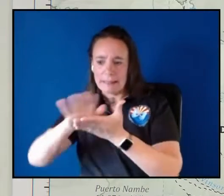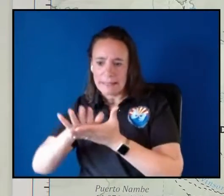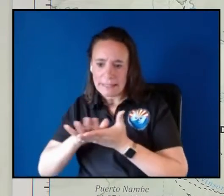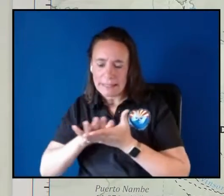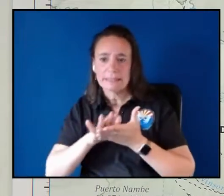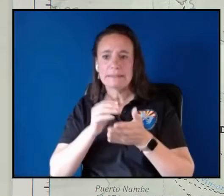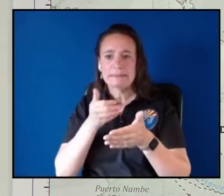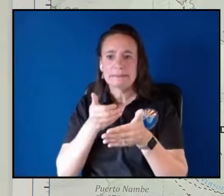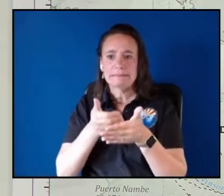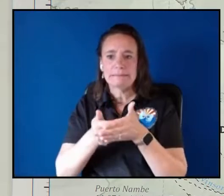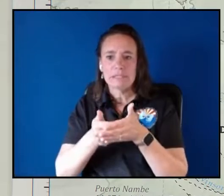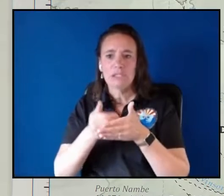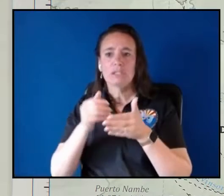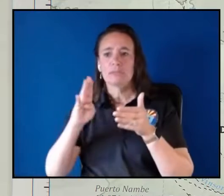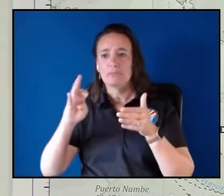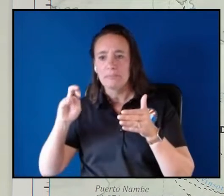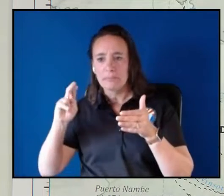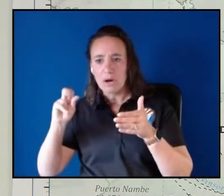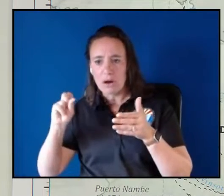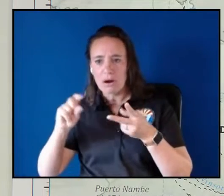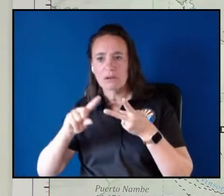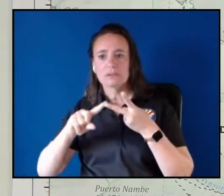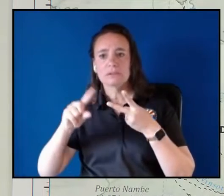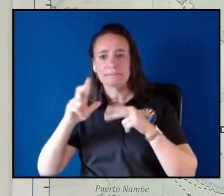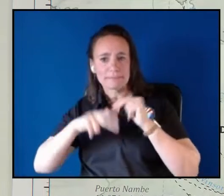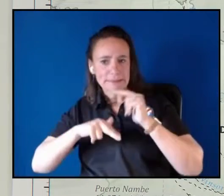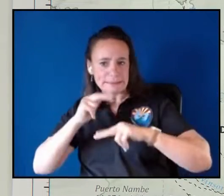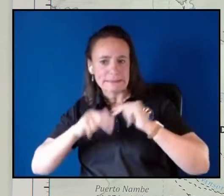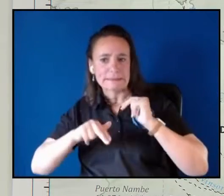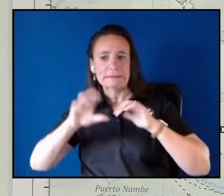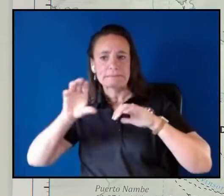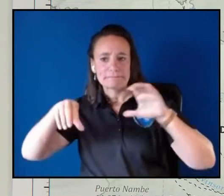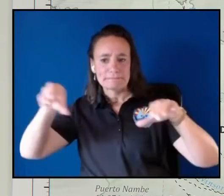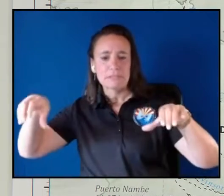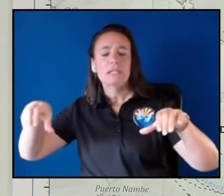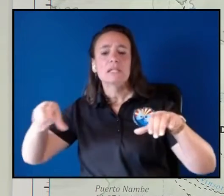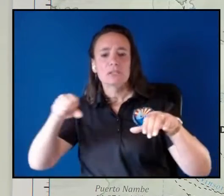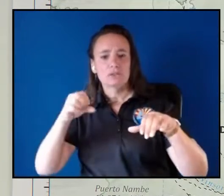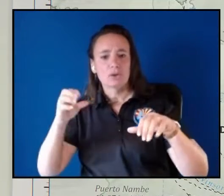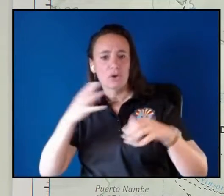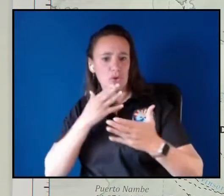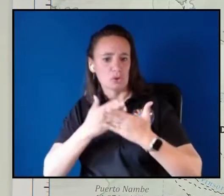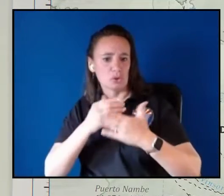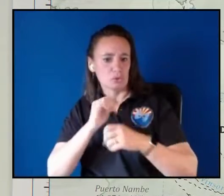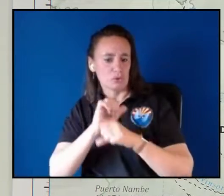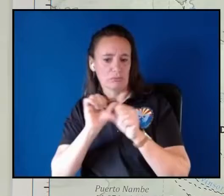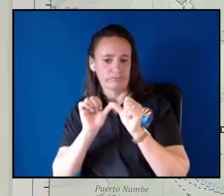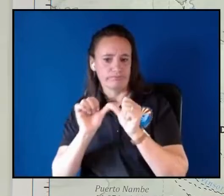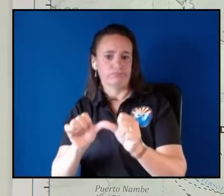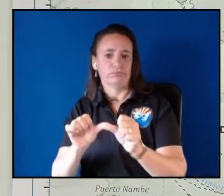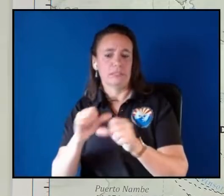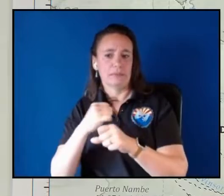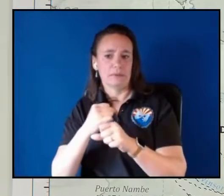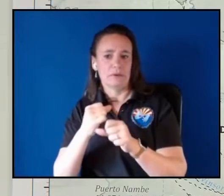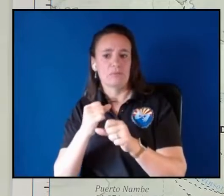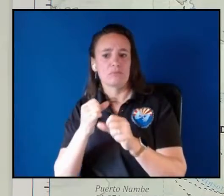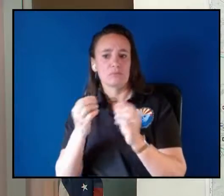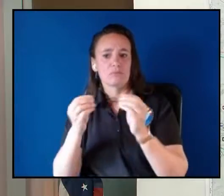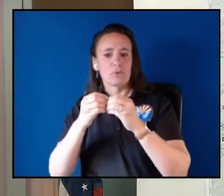So that work is still continuing and a lot of good work is going on in there to make that stuff more fire safe. Coming up into the